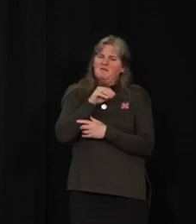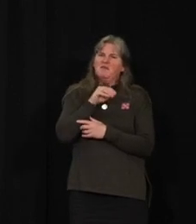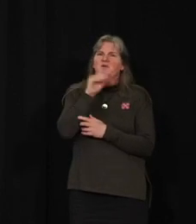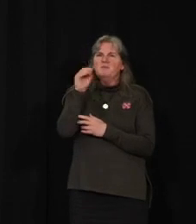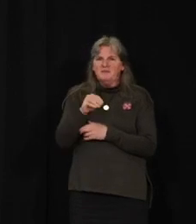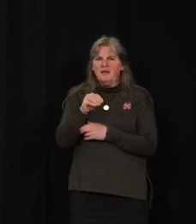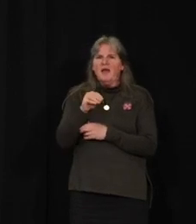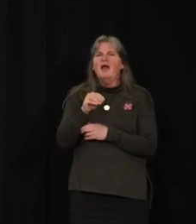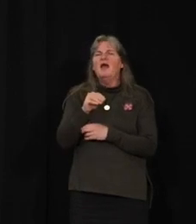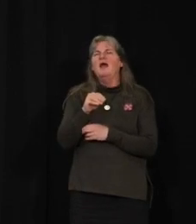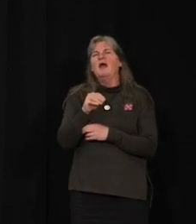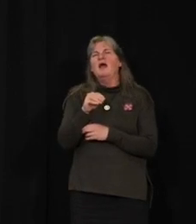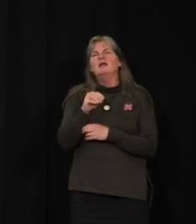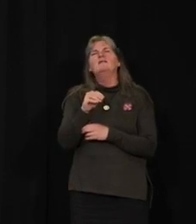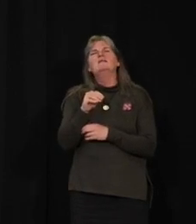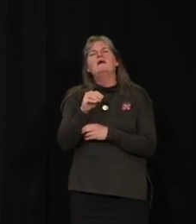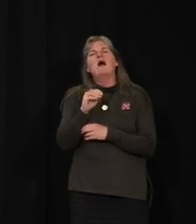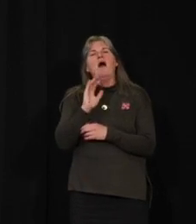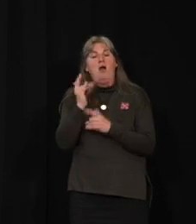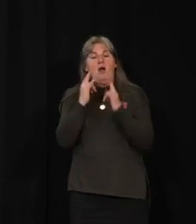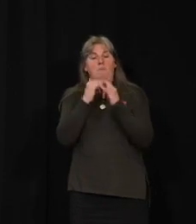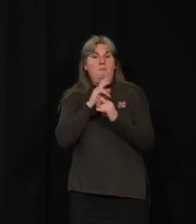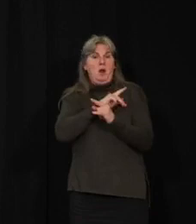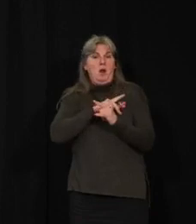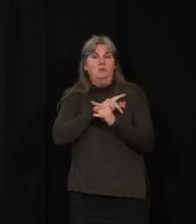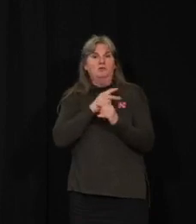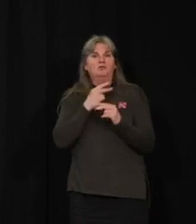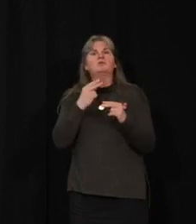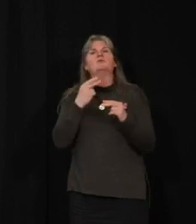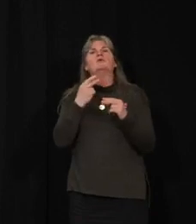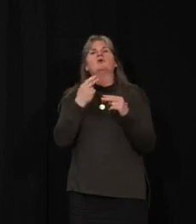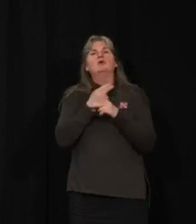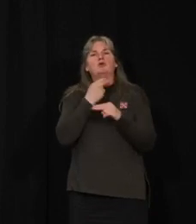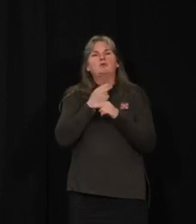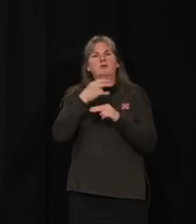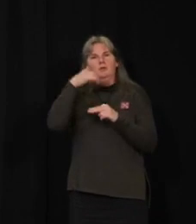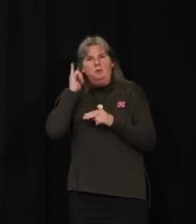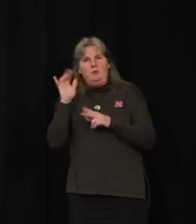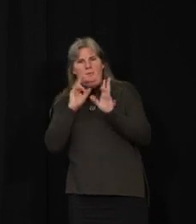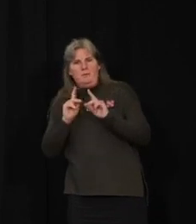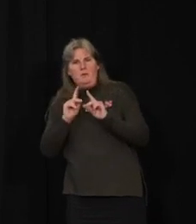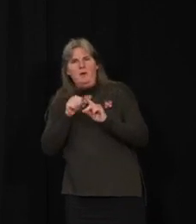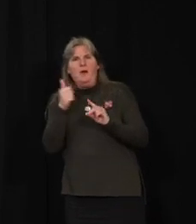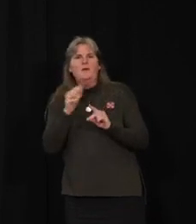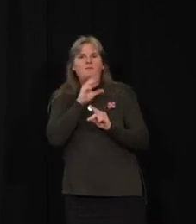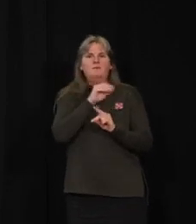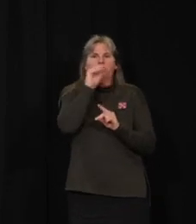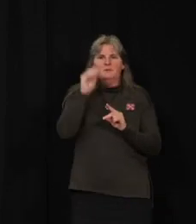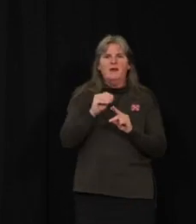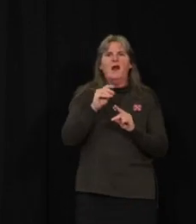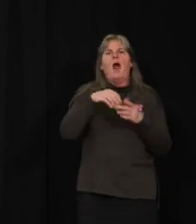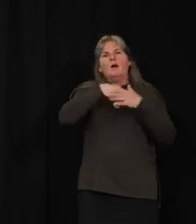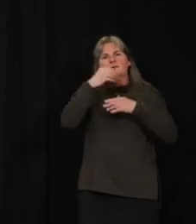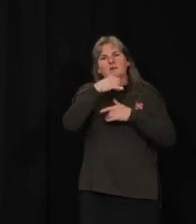visitors and tourists. So we have a lot of space, we have a lot of parks but we are concentrating on the use of thoe